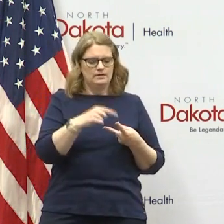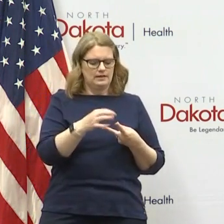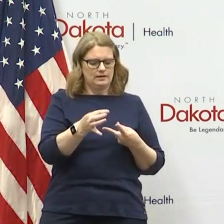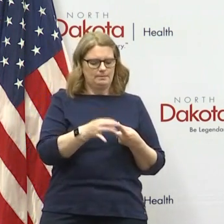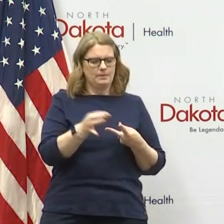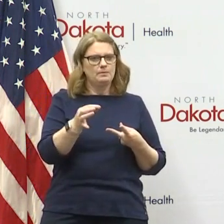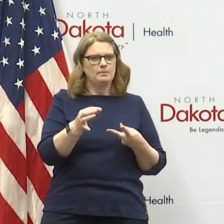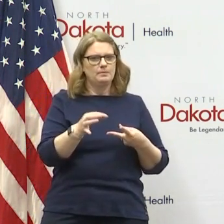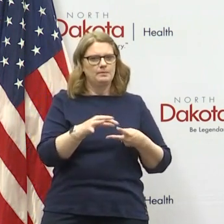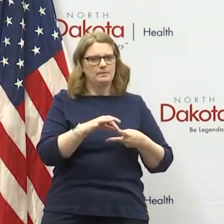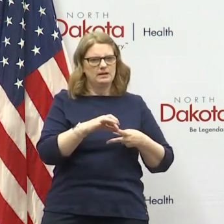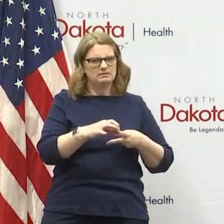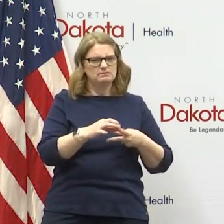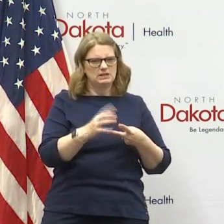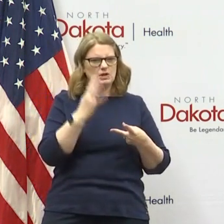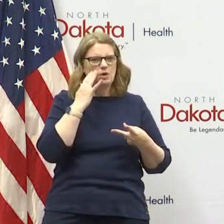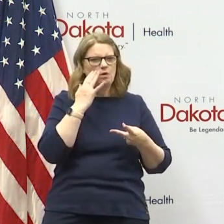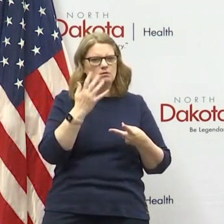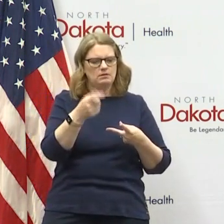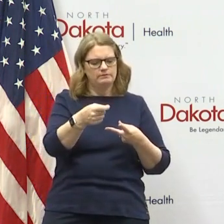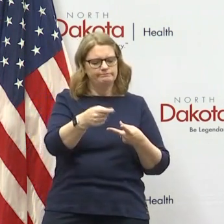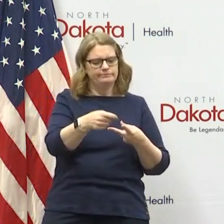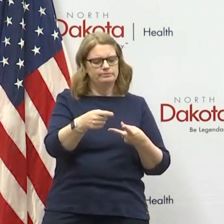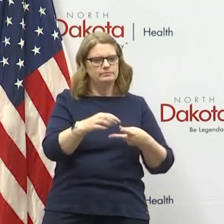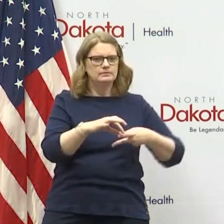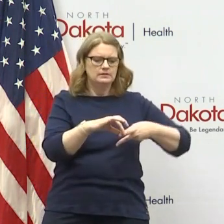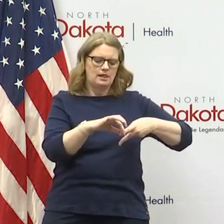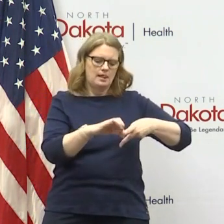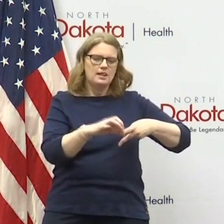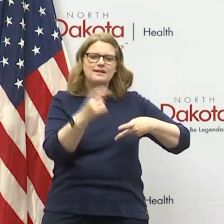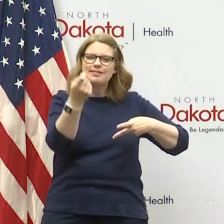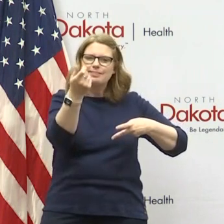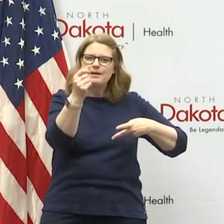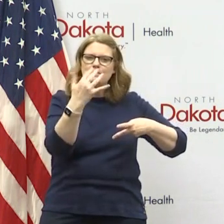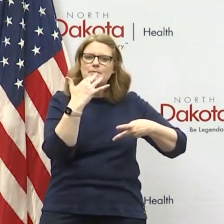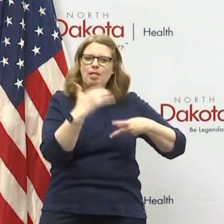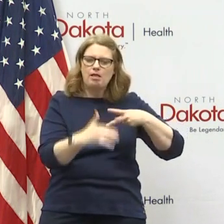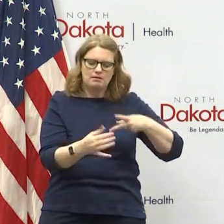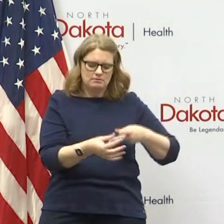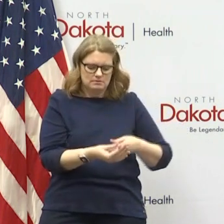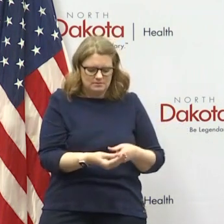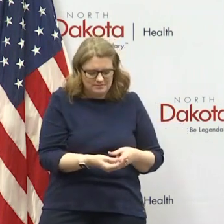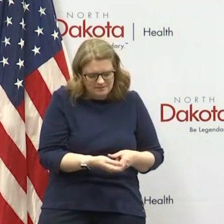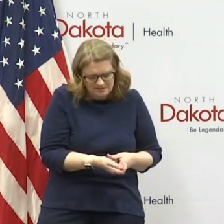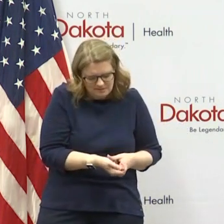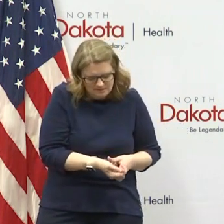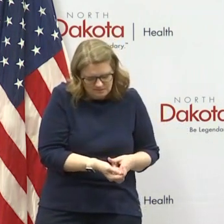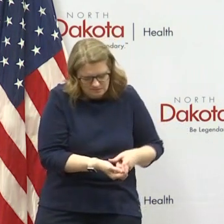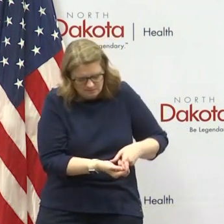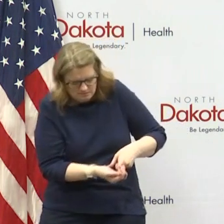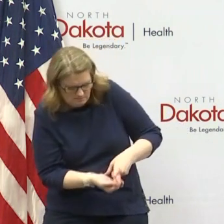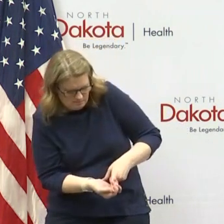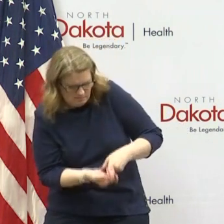SHOW ANY SYMPTOMS. WHEN WE SAY BLOOD TESTS, THERE ARE TWO DIFFERENT KINDS, ONE CAN